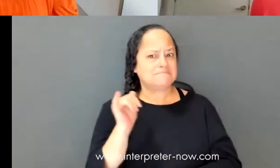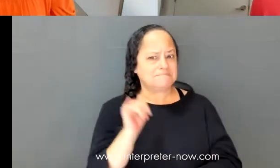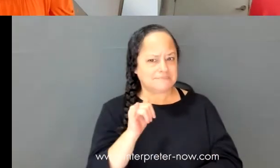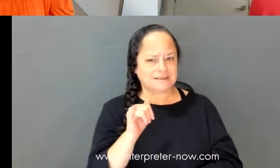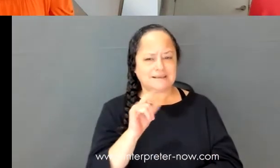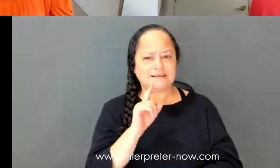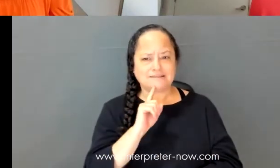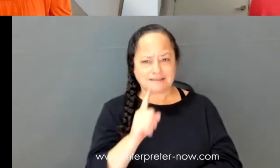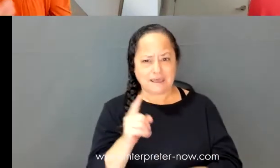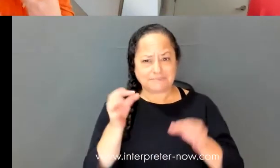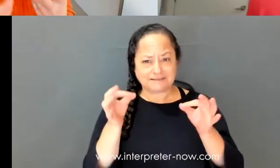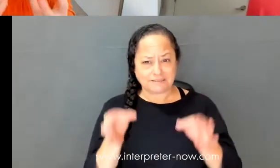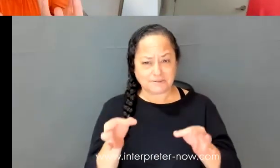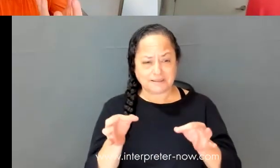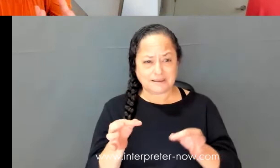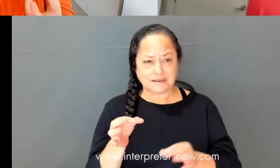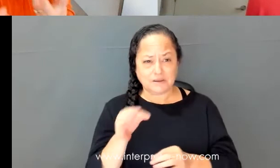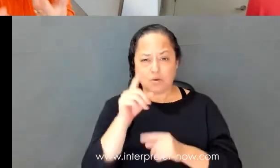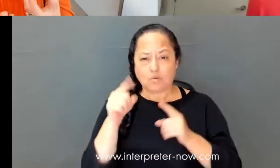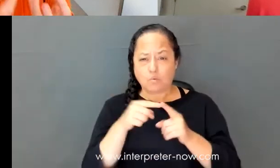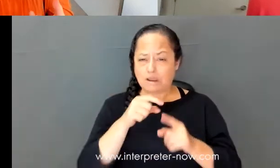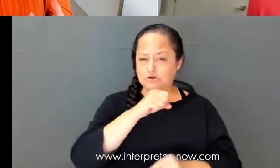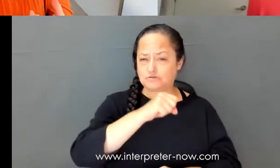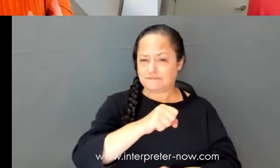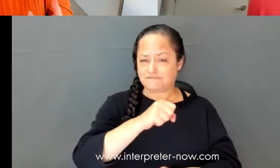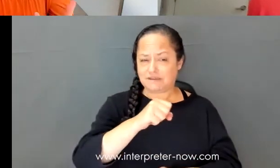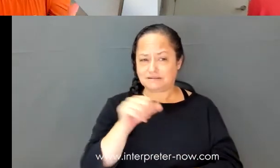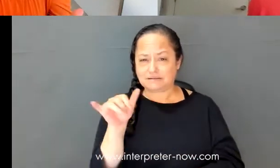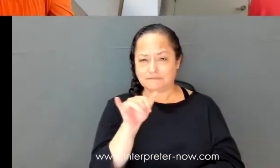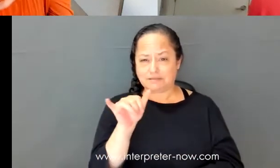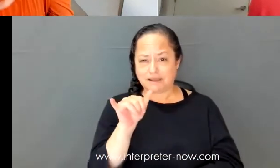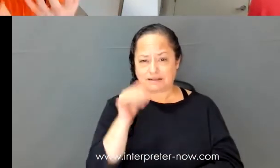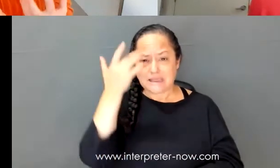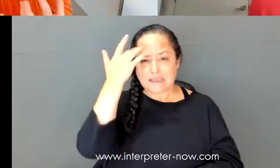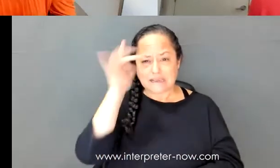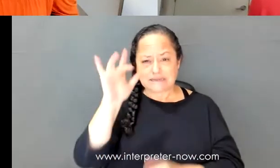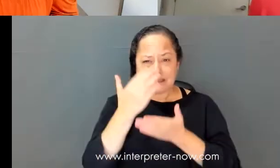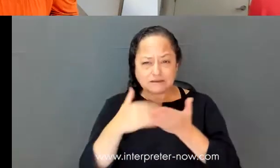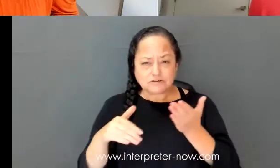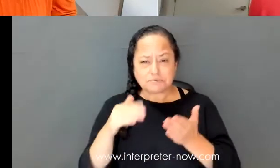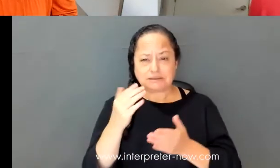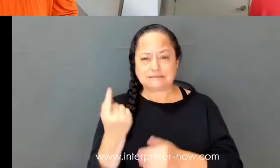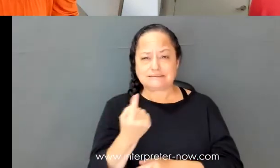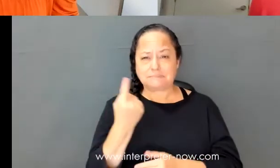I think when you're defensive like that, there's an intellectual piece of it.